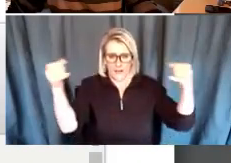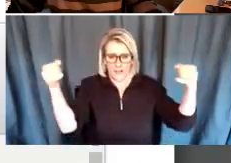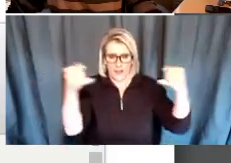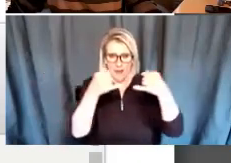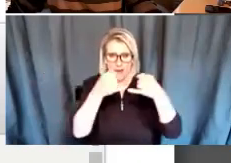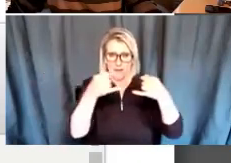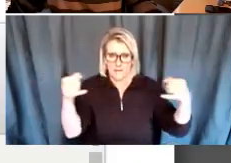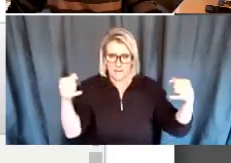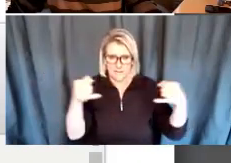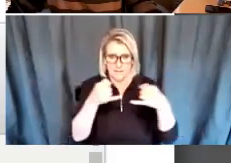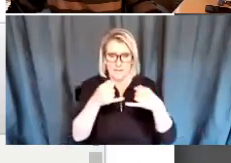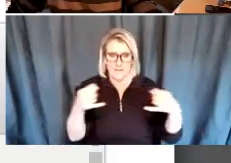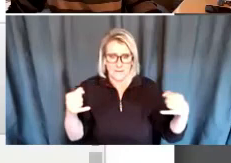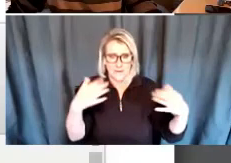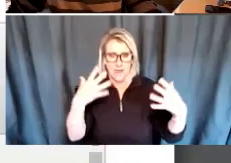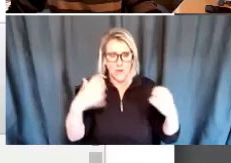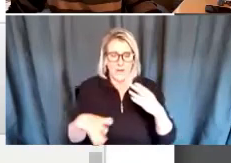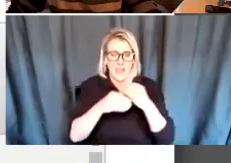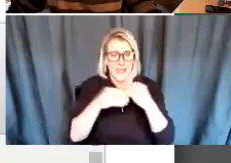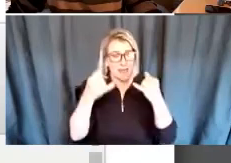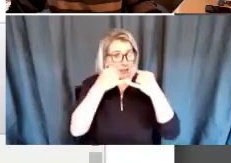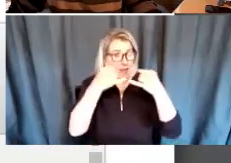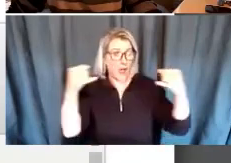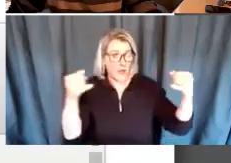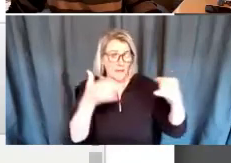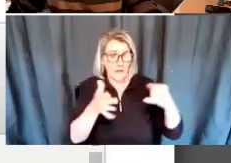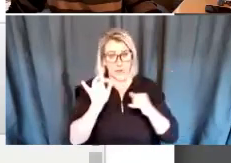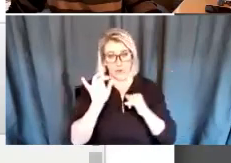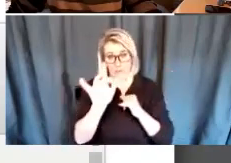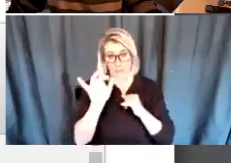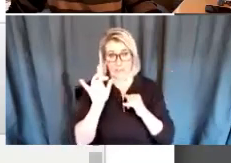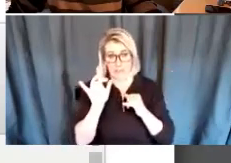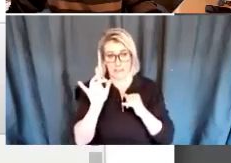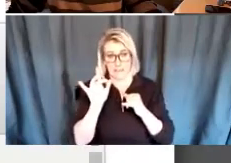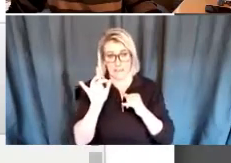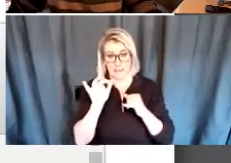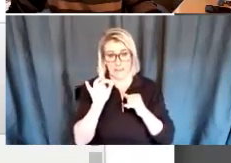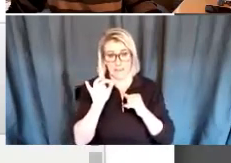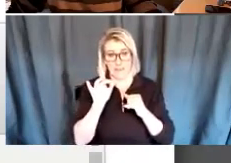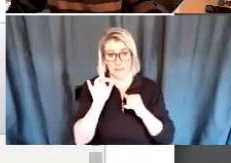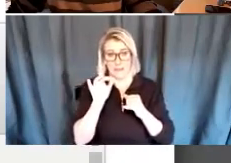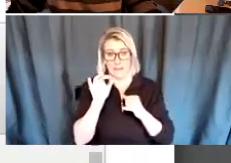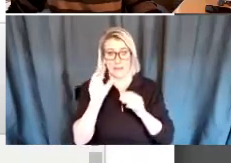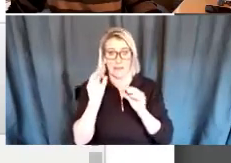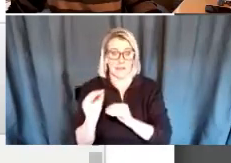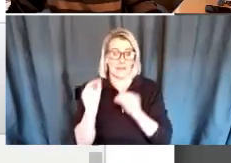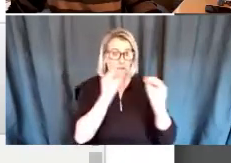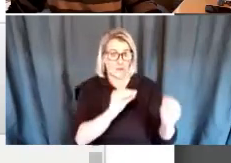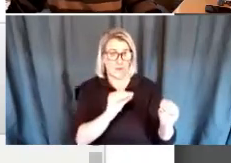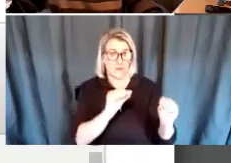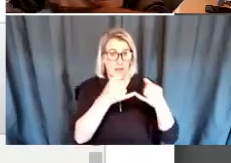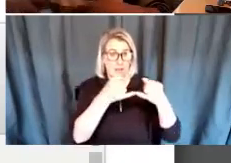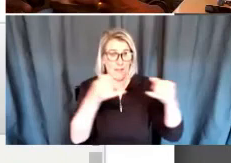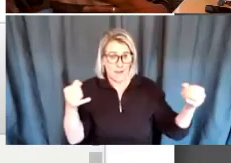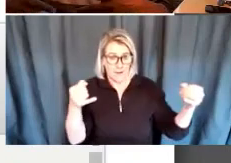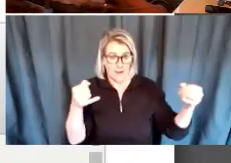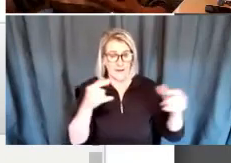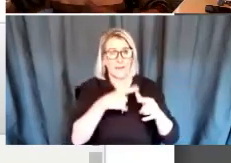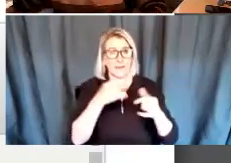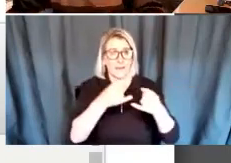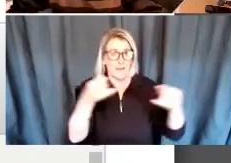to add a line there, I click Insert Horizontal Line. And so a line is added to separate sections